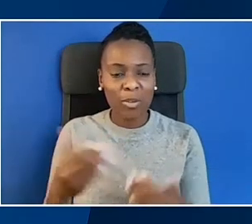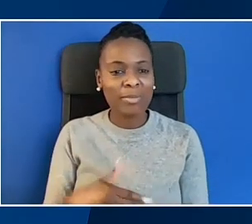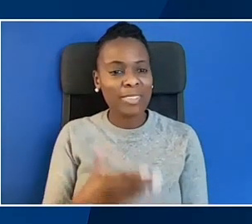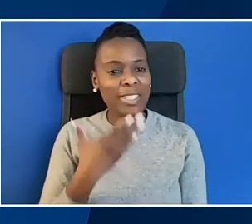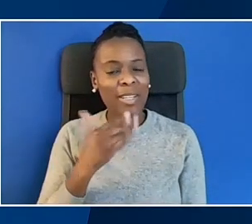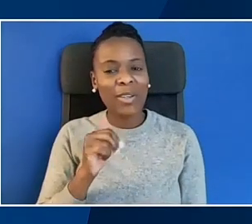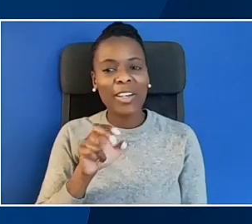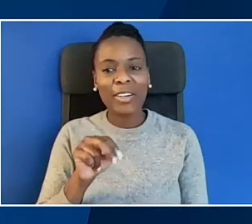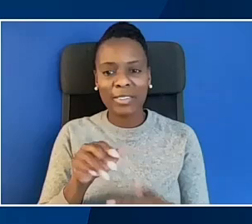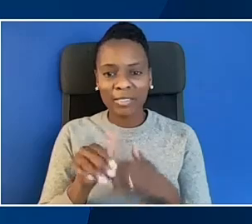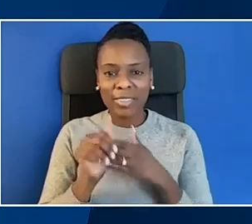through this.